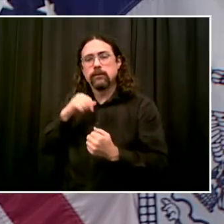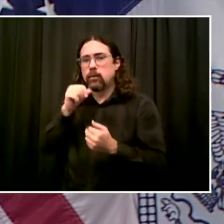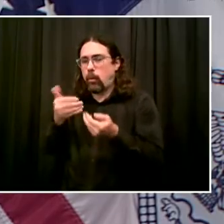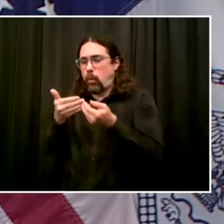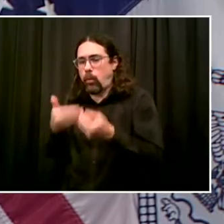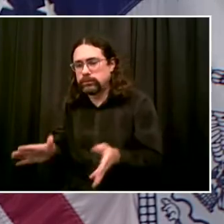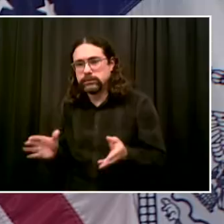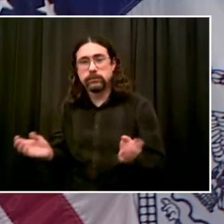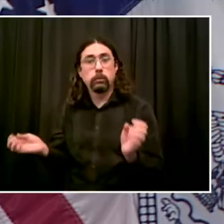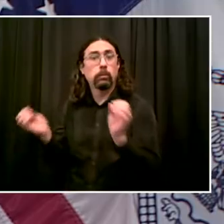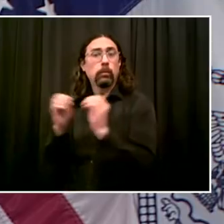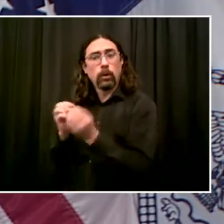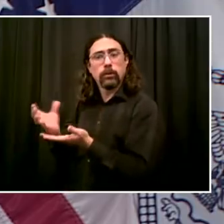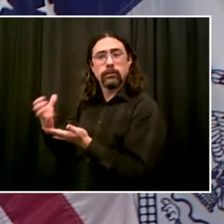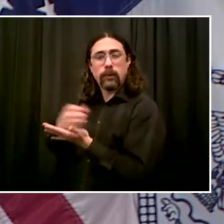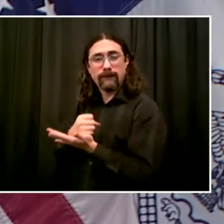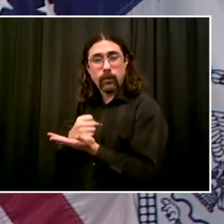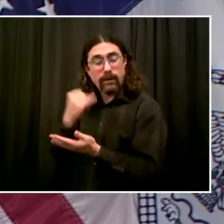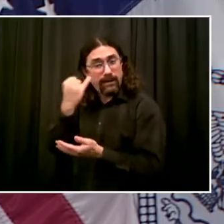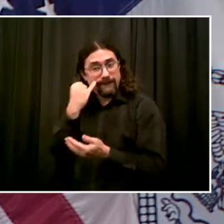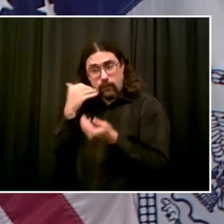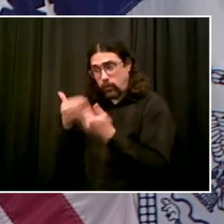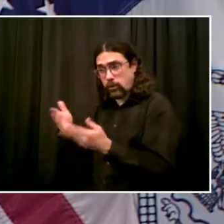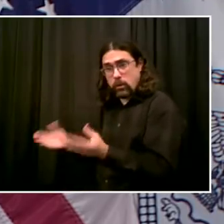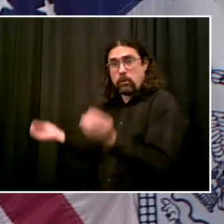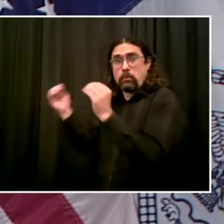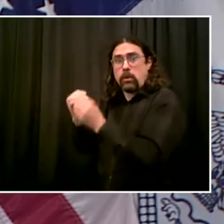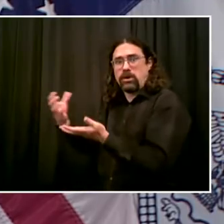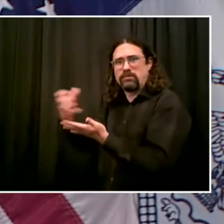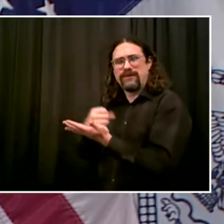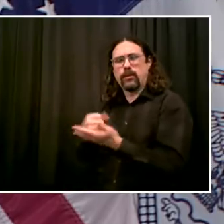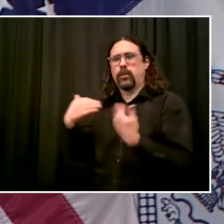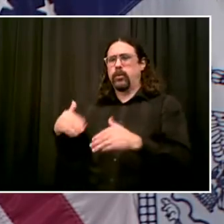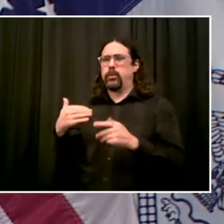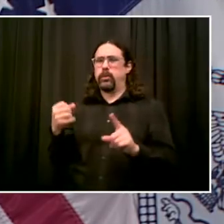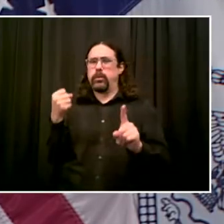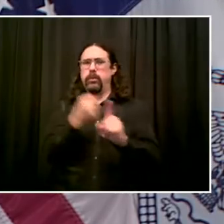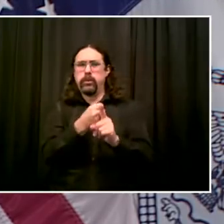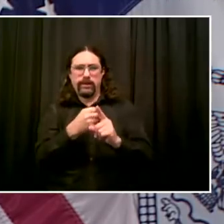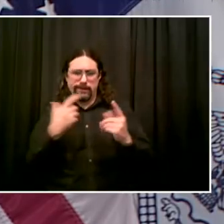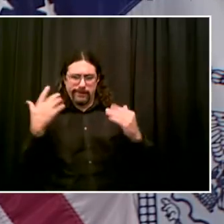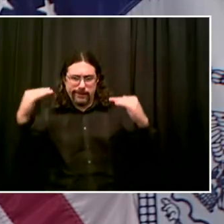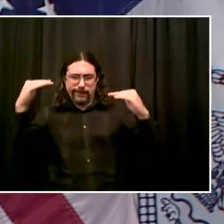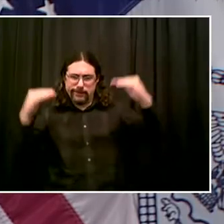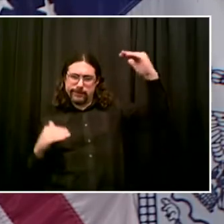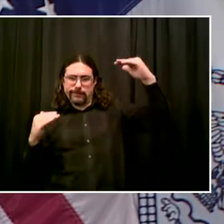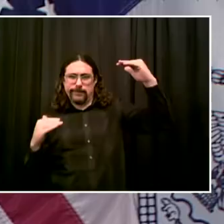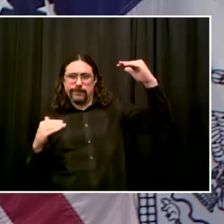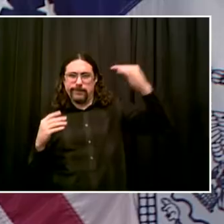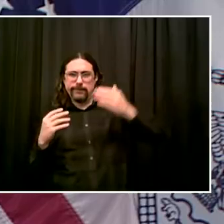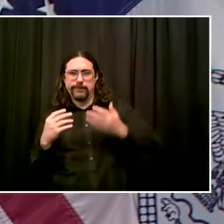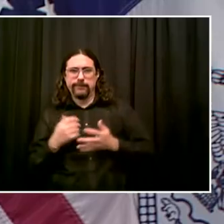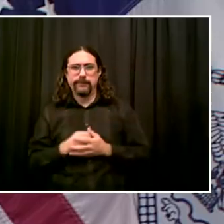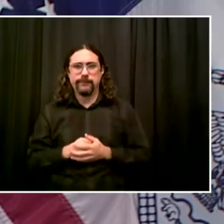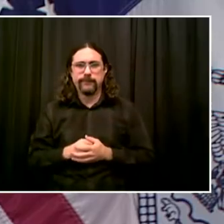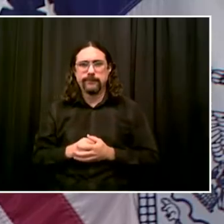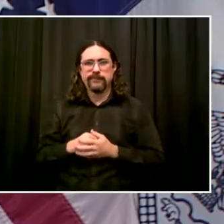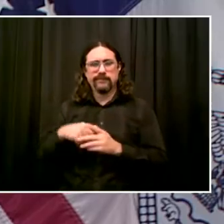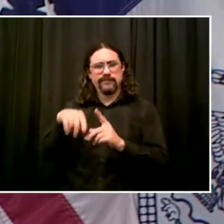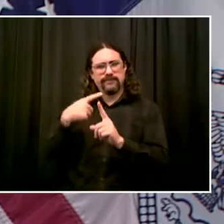AND ALBANY WITH NO GUARANTEES.